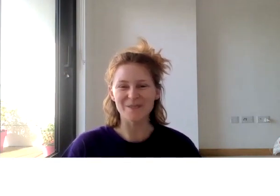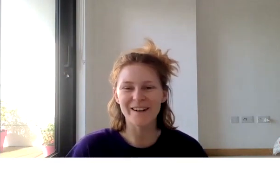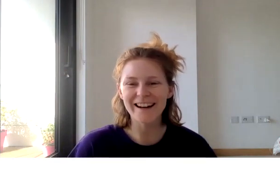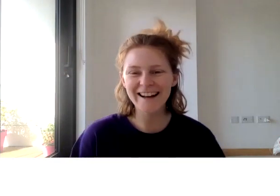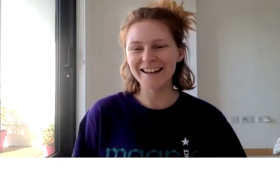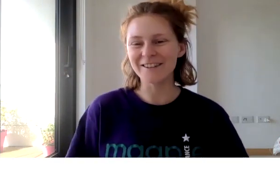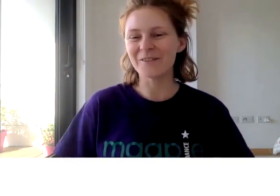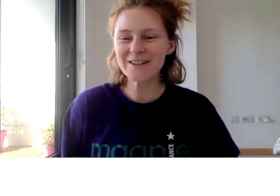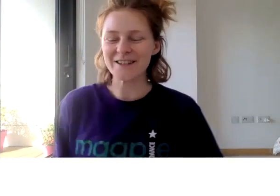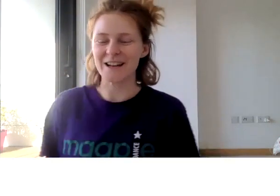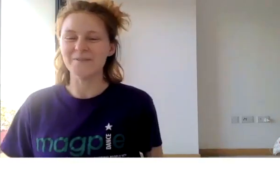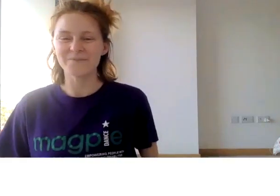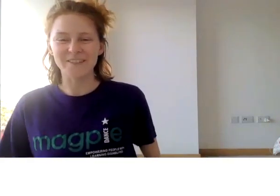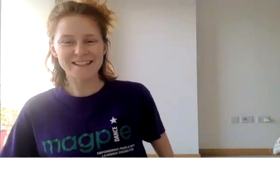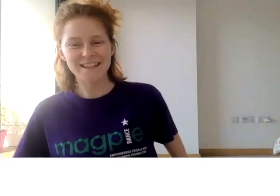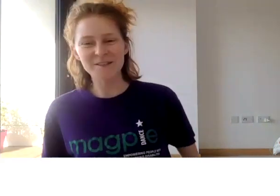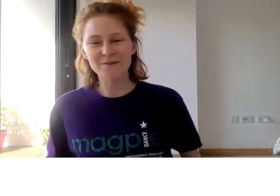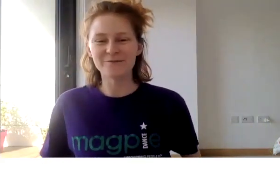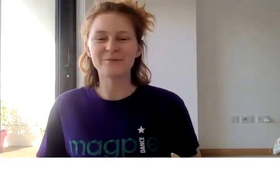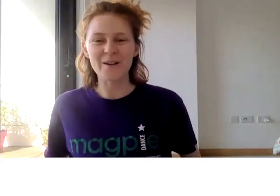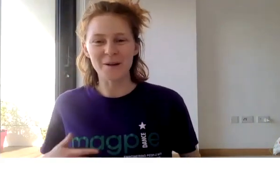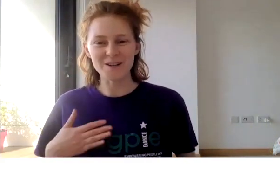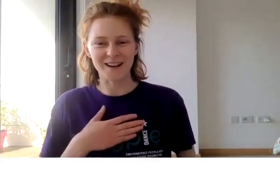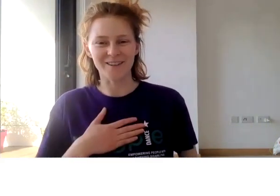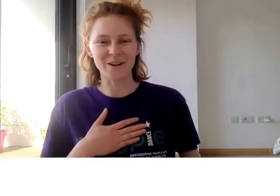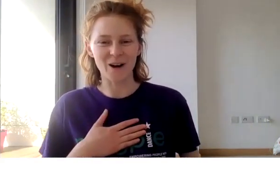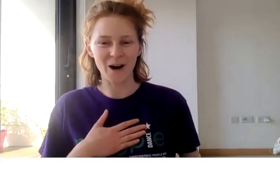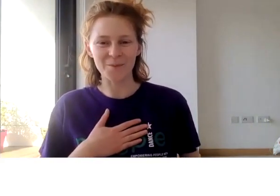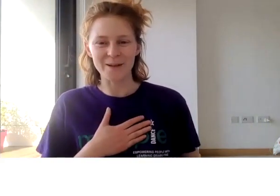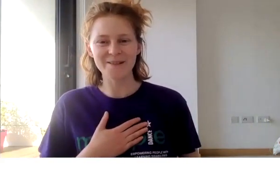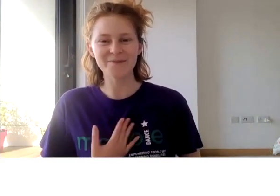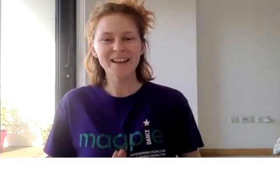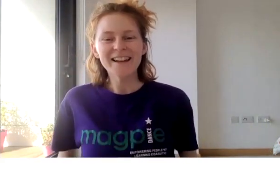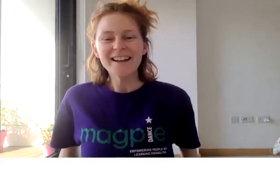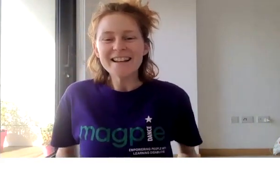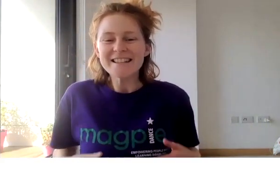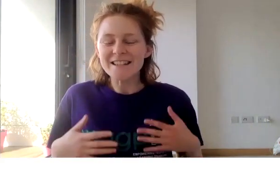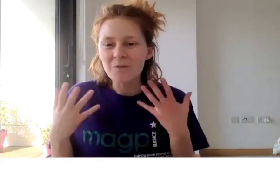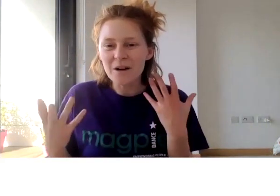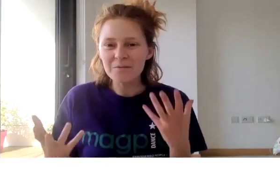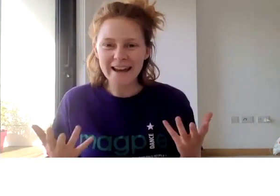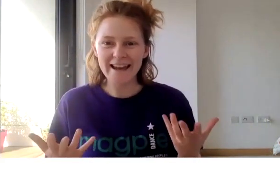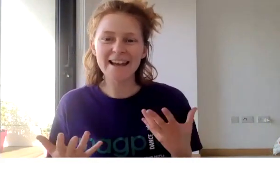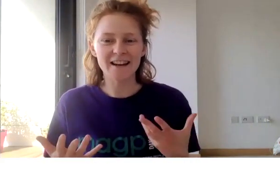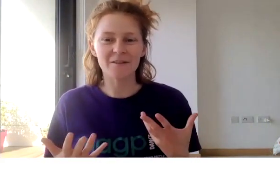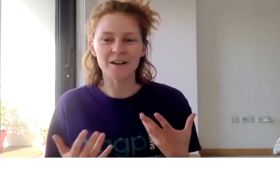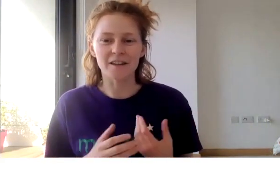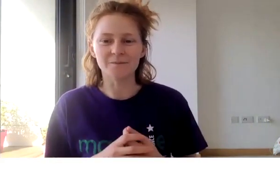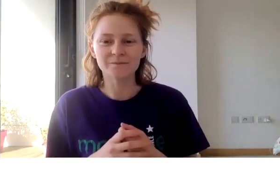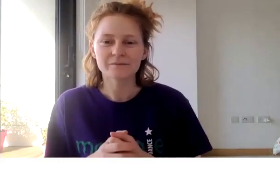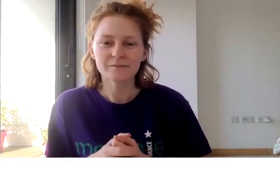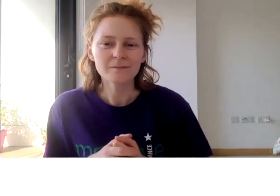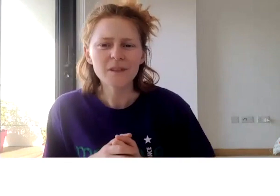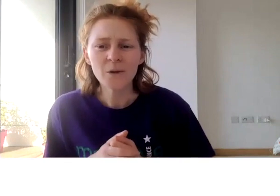brilliant wow simon that sounds very much like a real heartbeat so when we hear that rhythm we